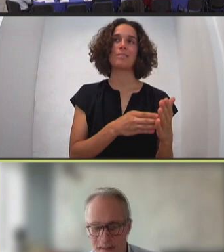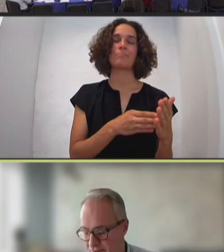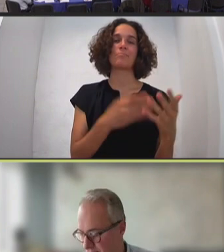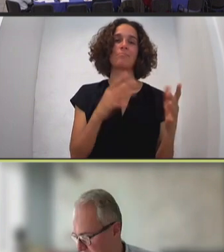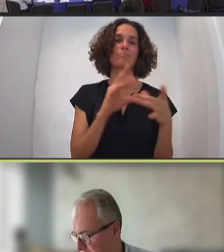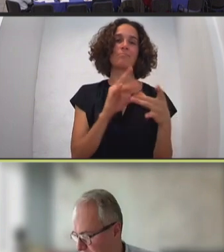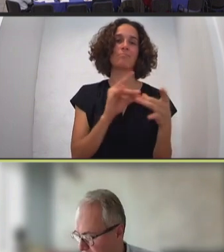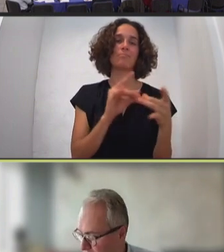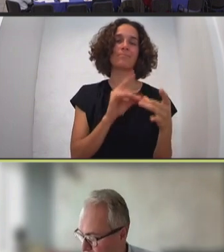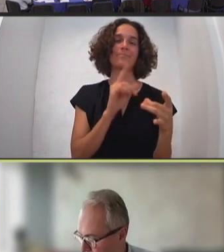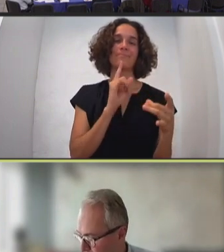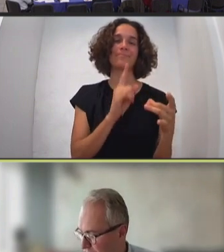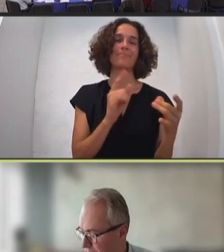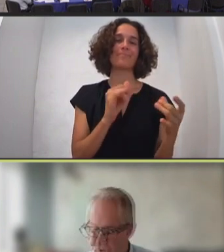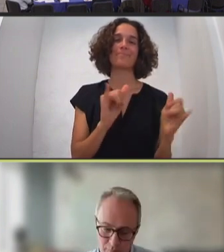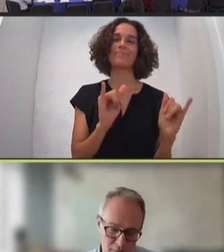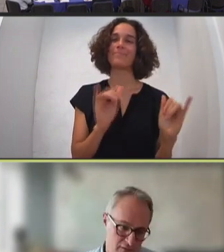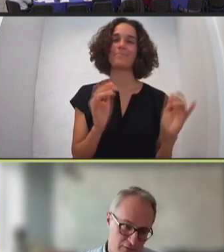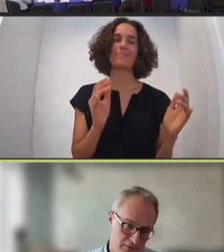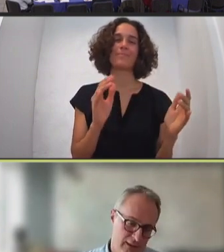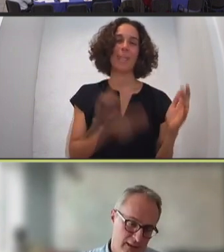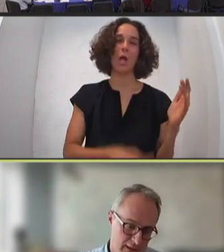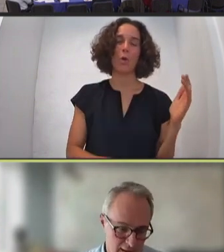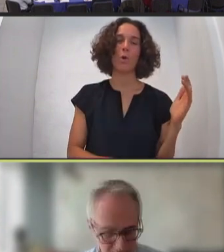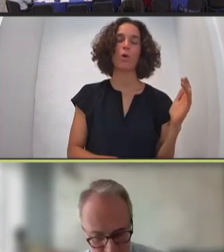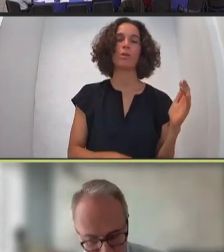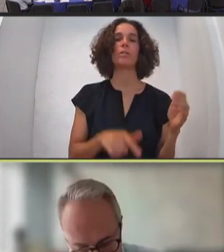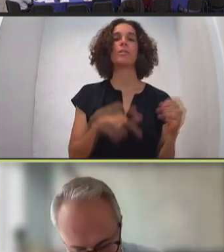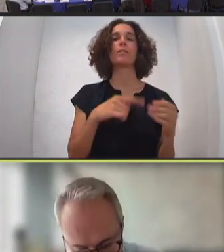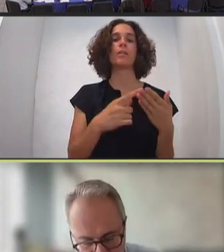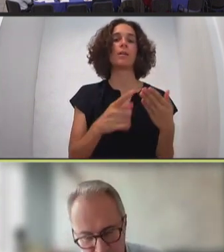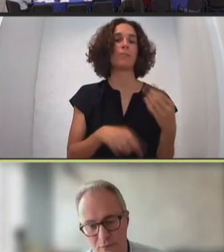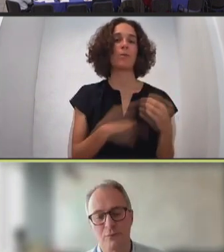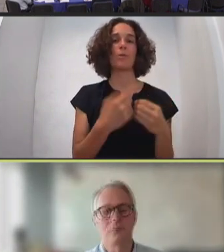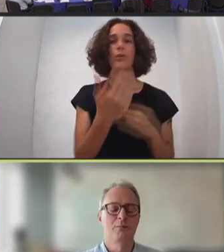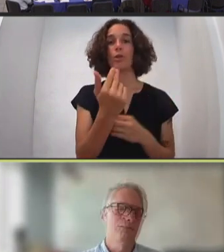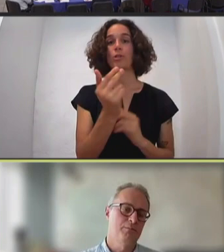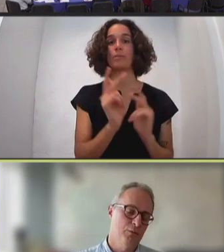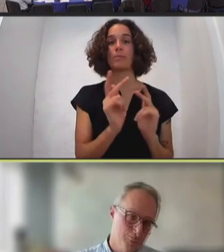are still very low. So, we're talking about 13 individual that were more